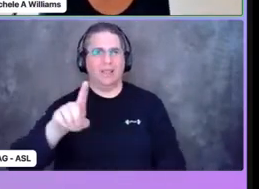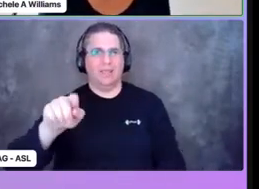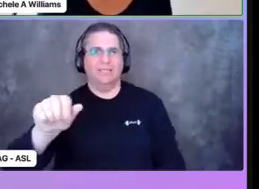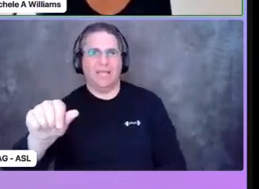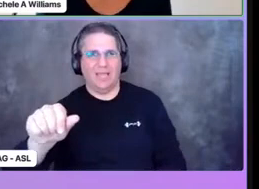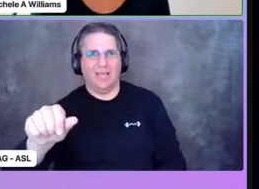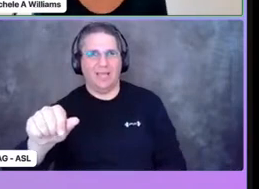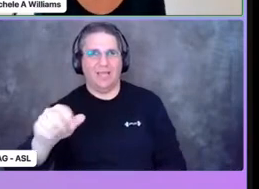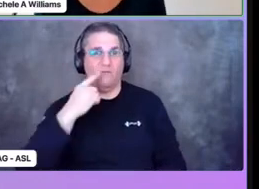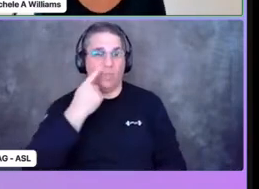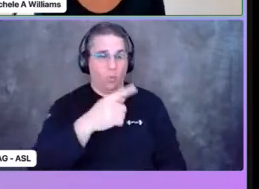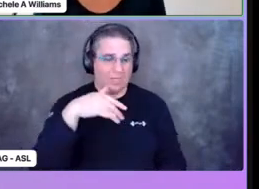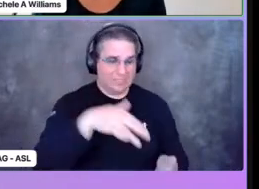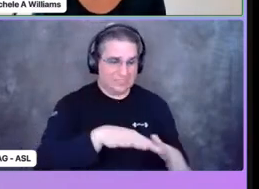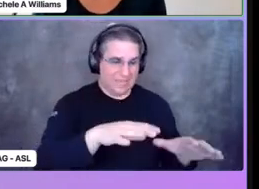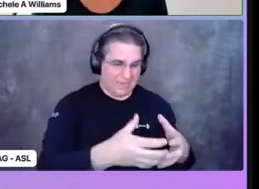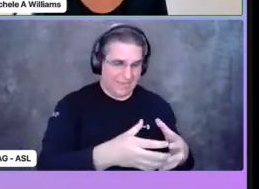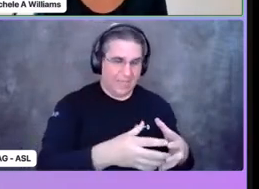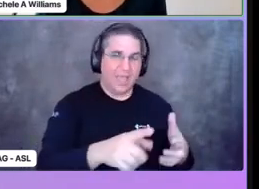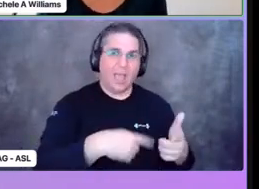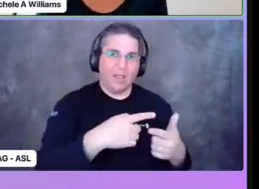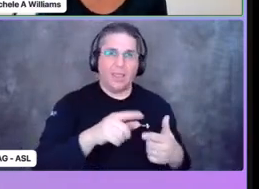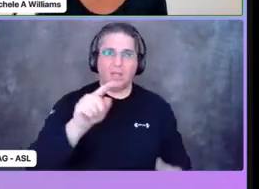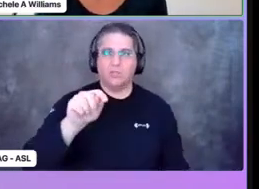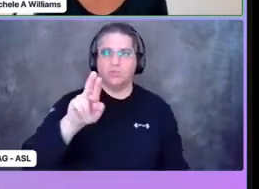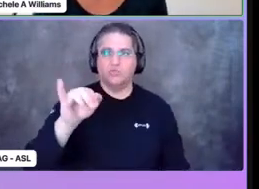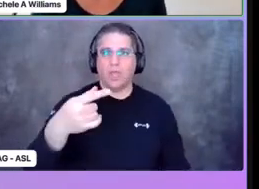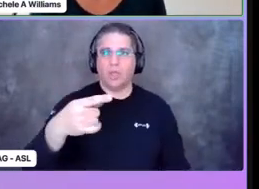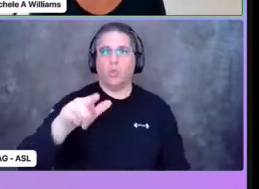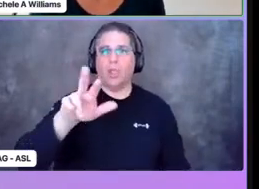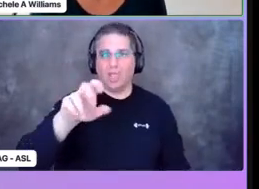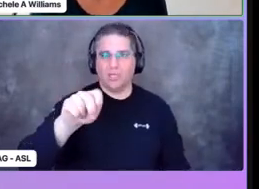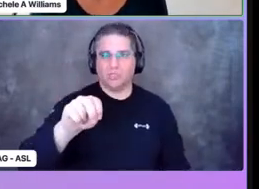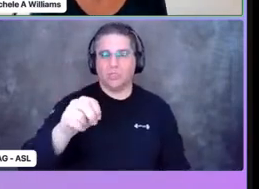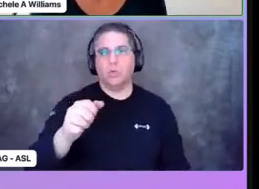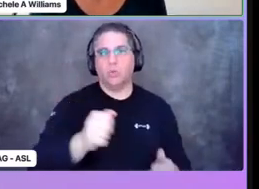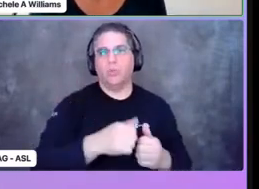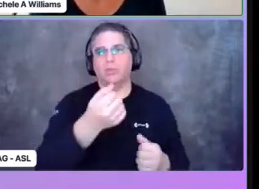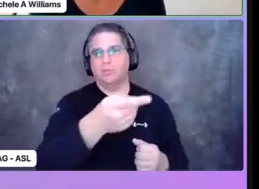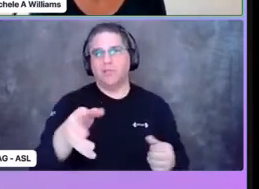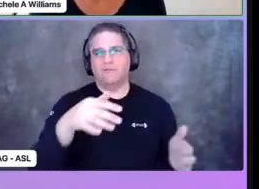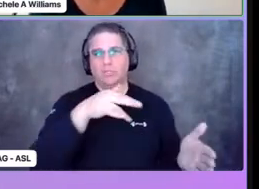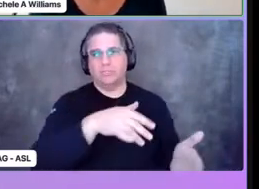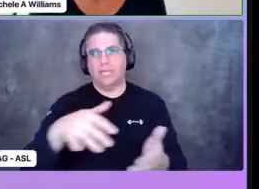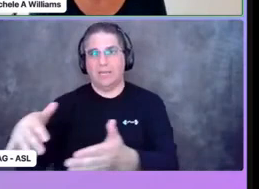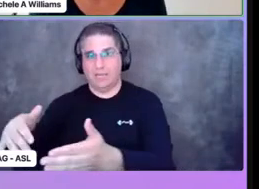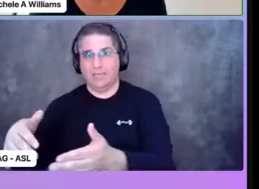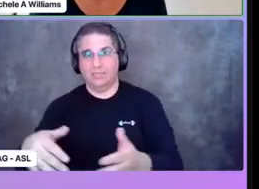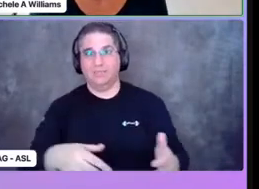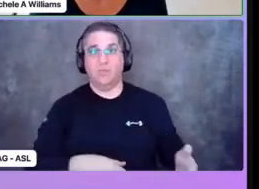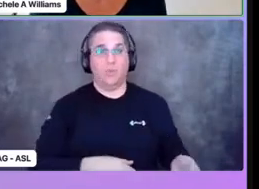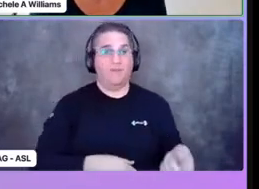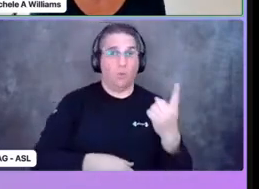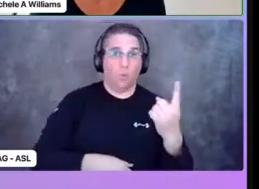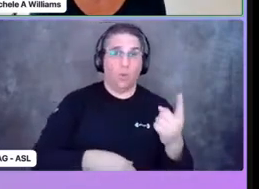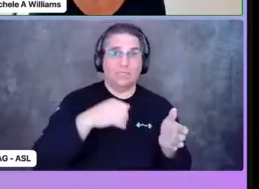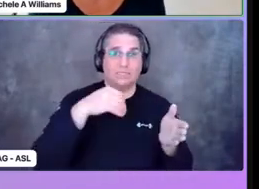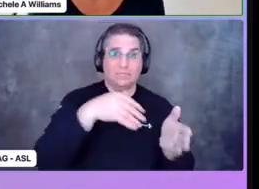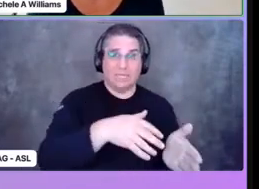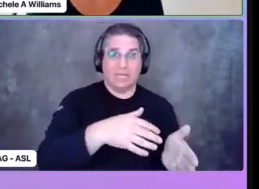saturation, in the data as well, so there's still sort of the saturation of the data within that one study,